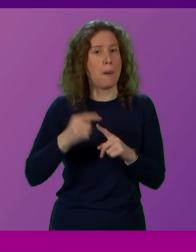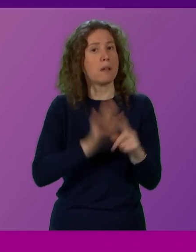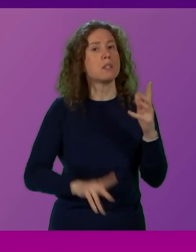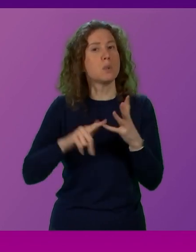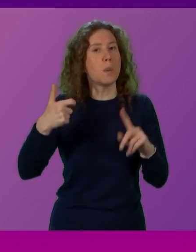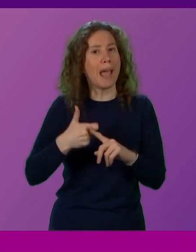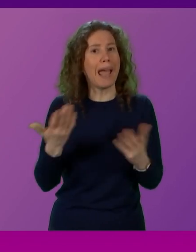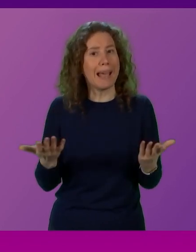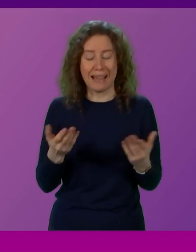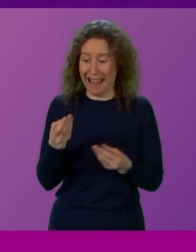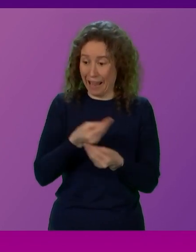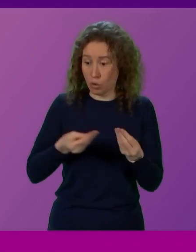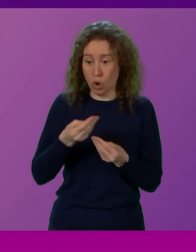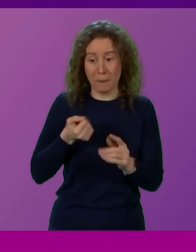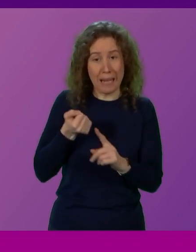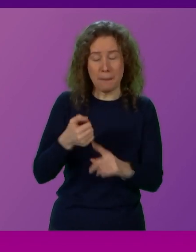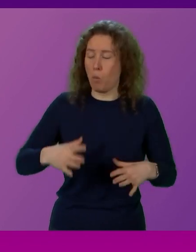The economic impacts are already being felt.